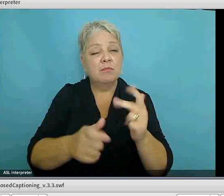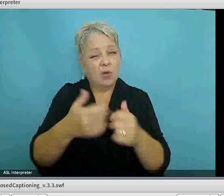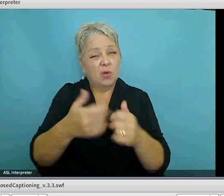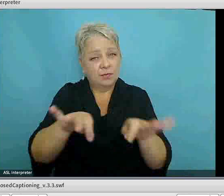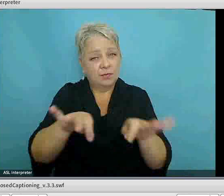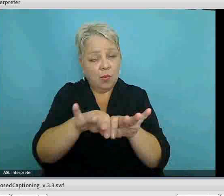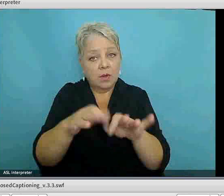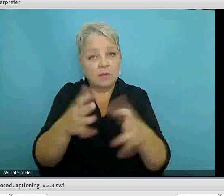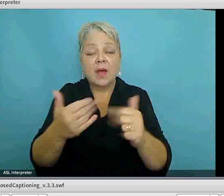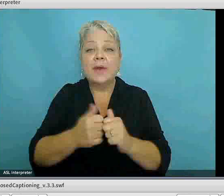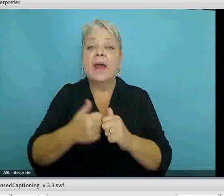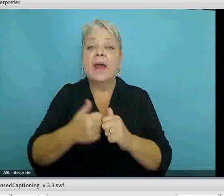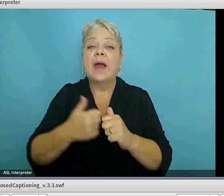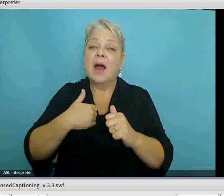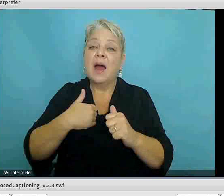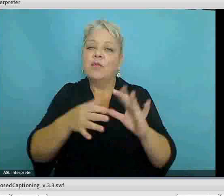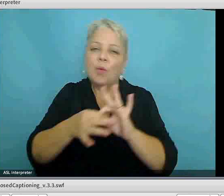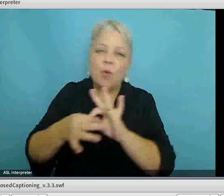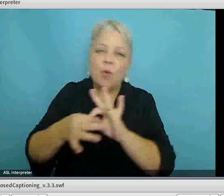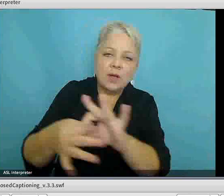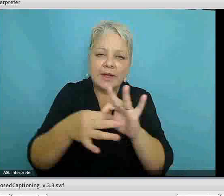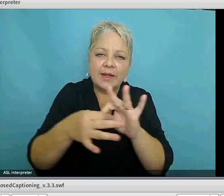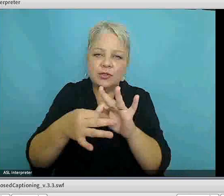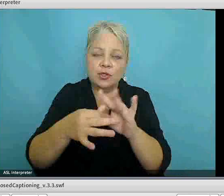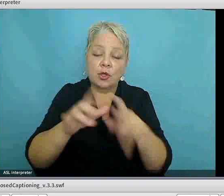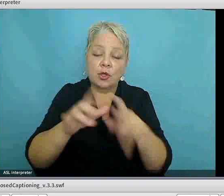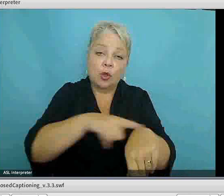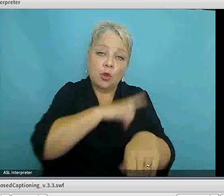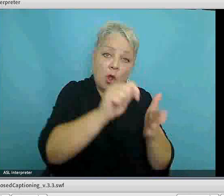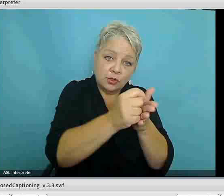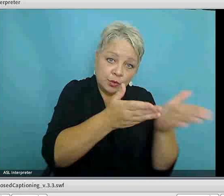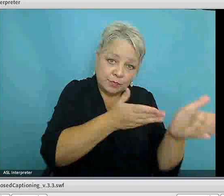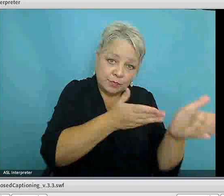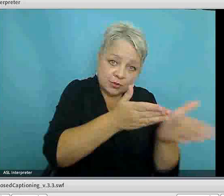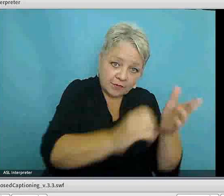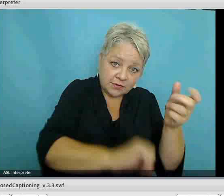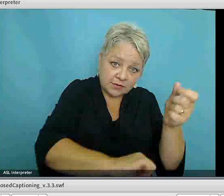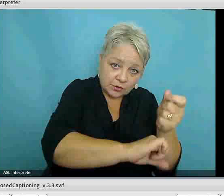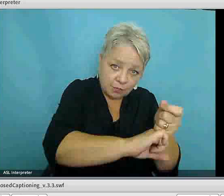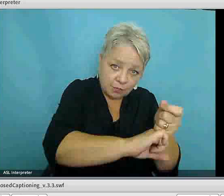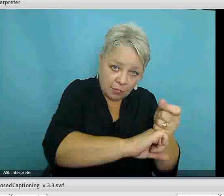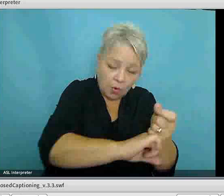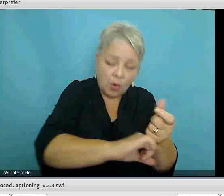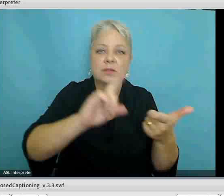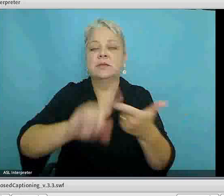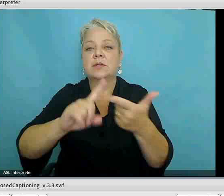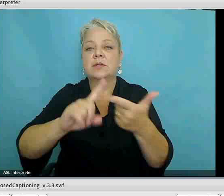health, and long-term services and supports needs; improving communication among all the